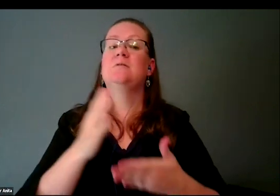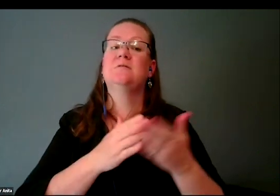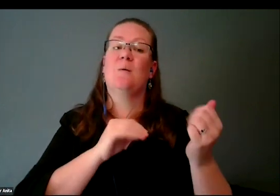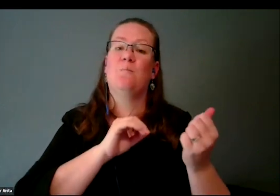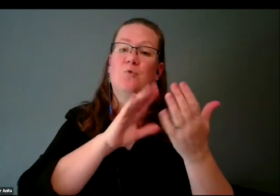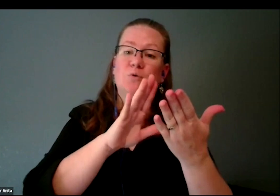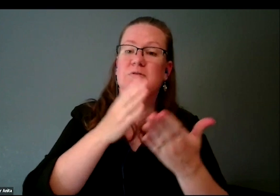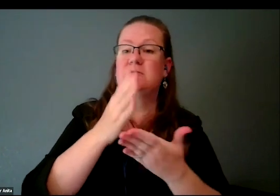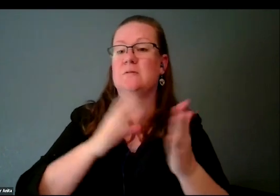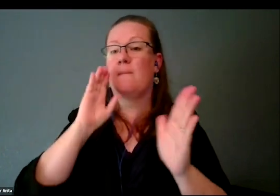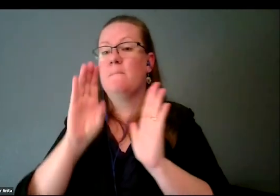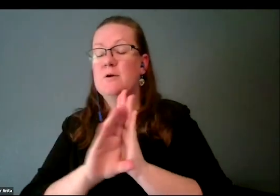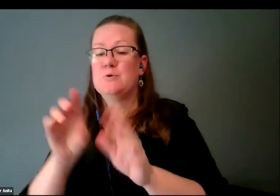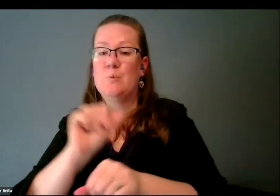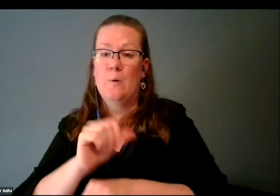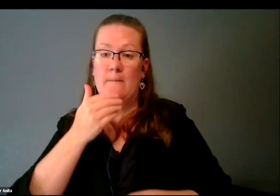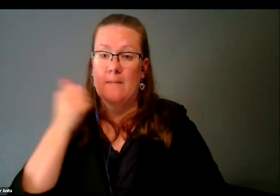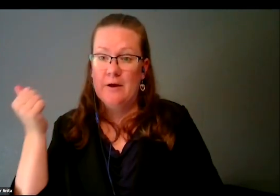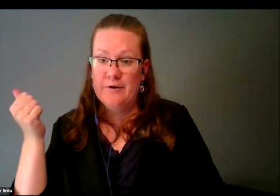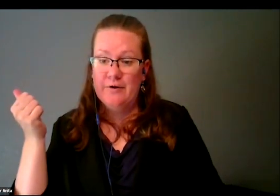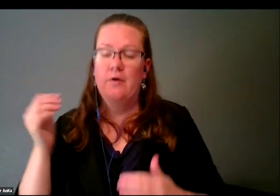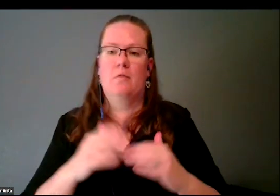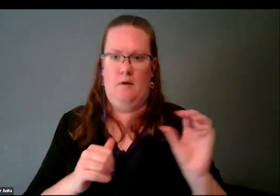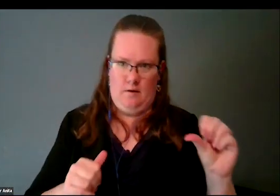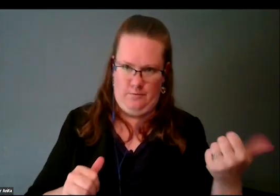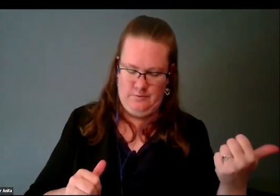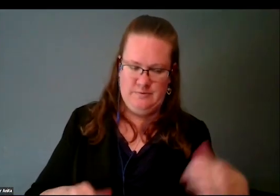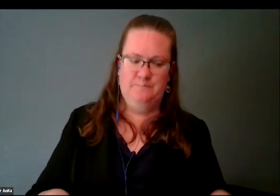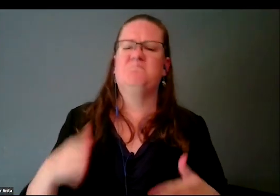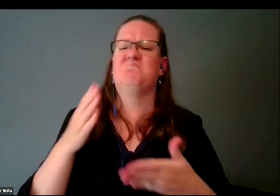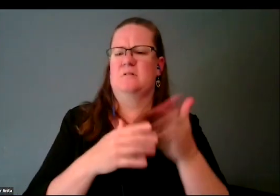for this approach than others. Have some examples here that are all done